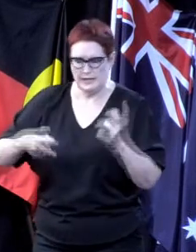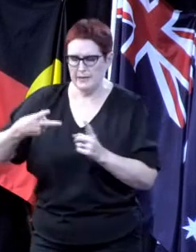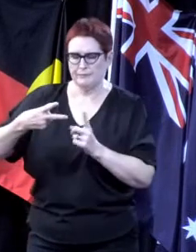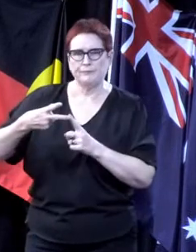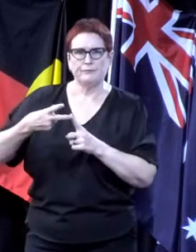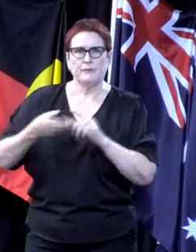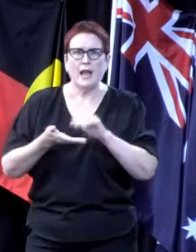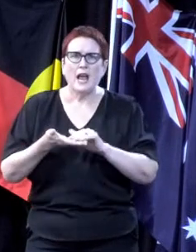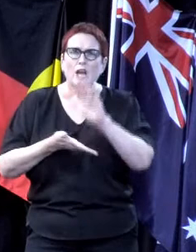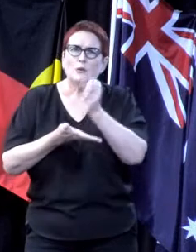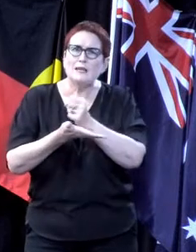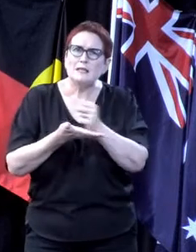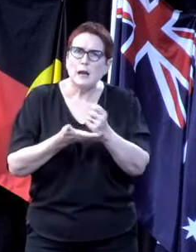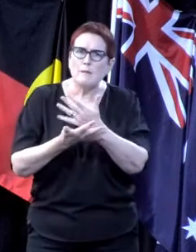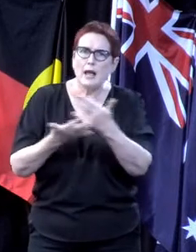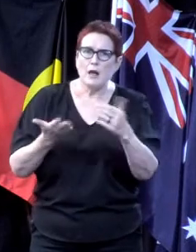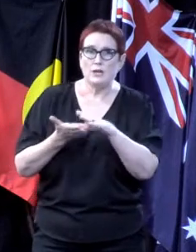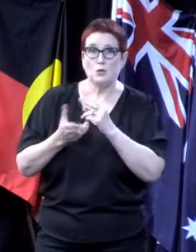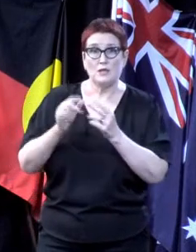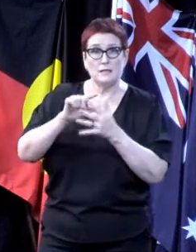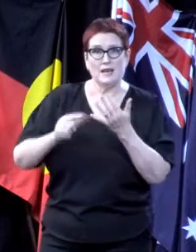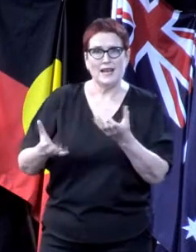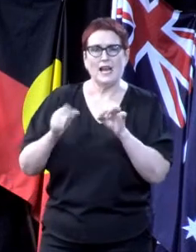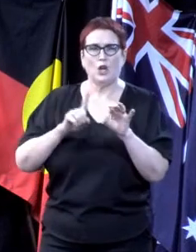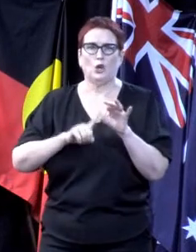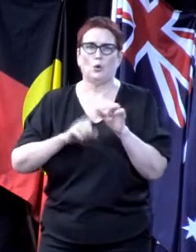with disability receiving a Queensland Certificate of Education,